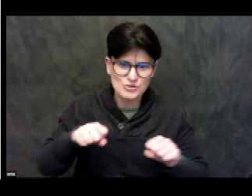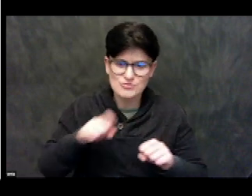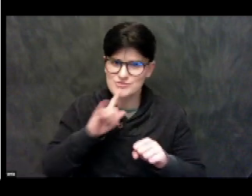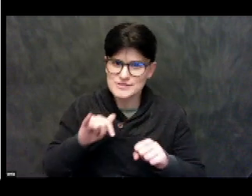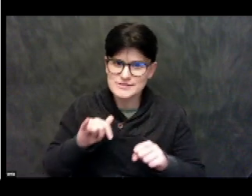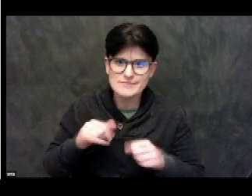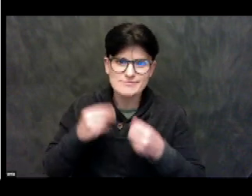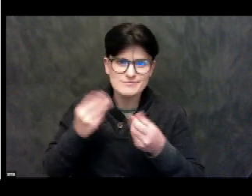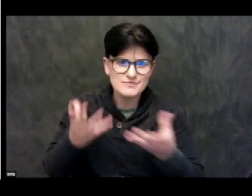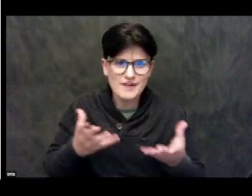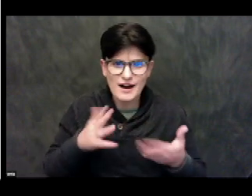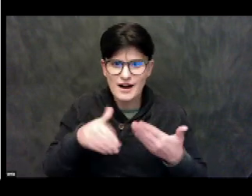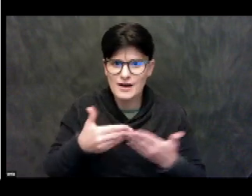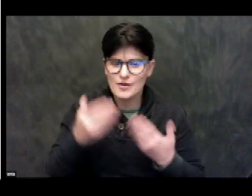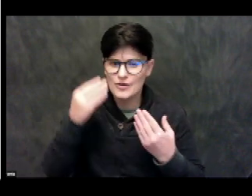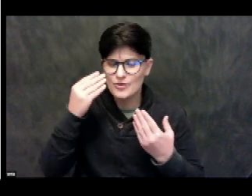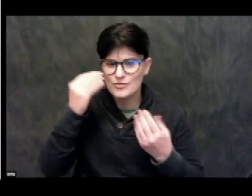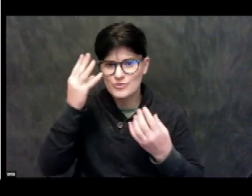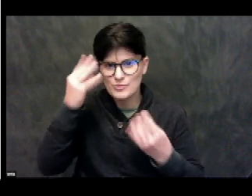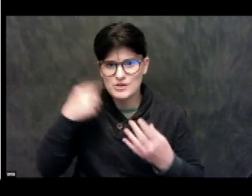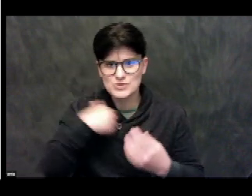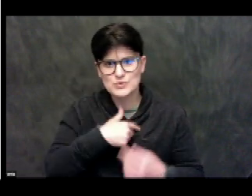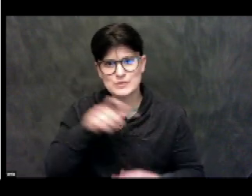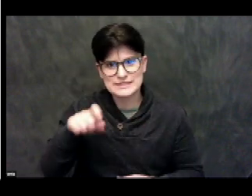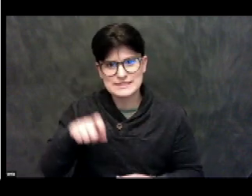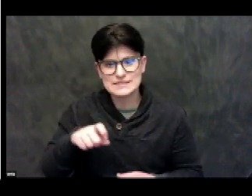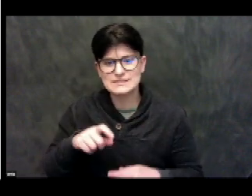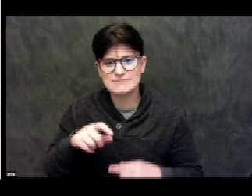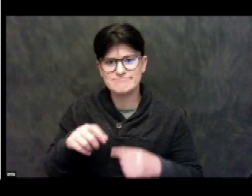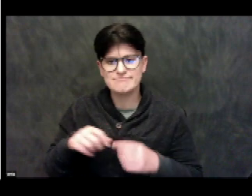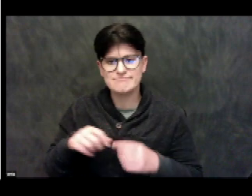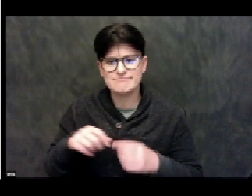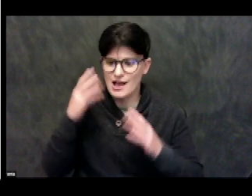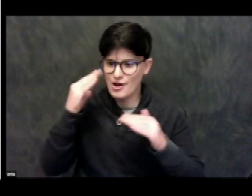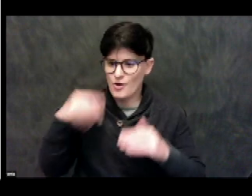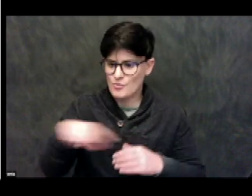that we needed to provide. I hope that people found this helpful.